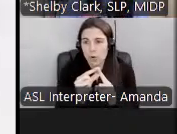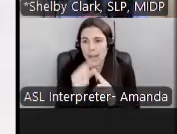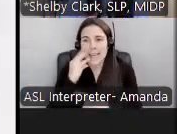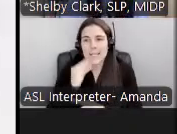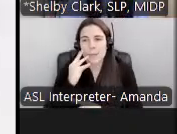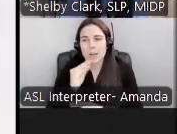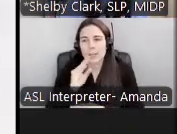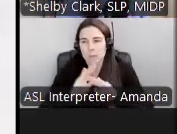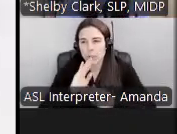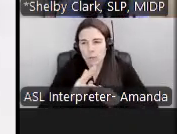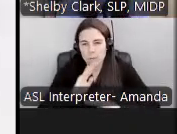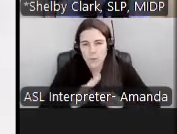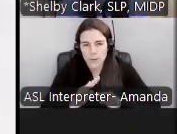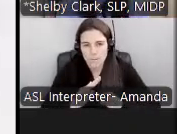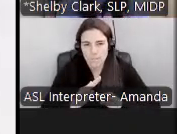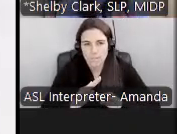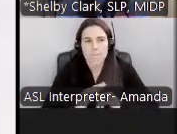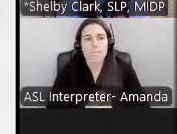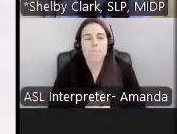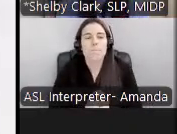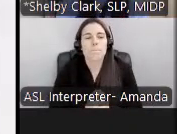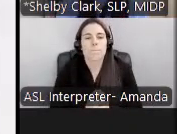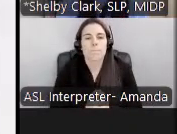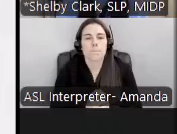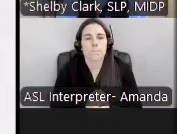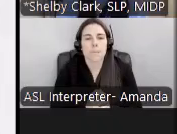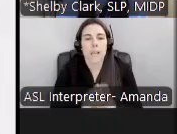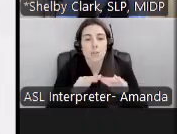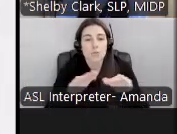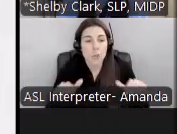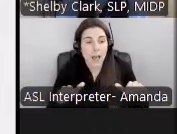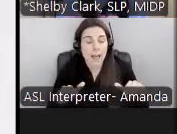frustration, and a child who experiences frustration may